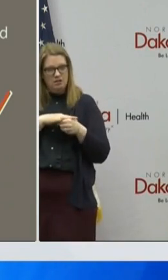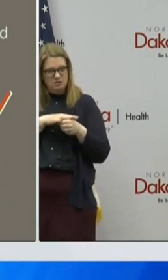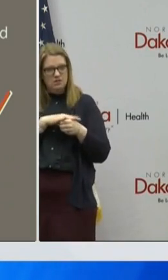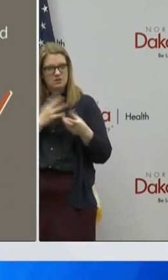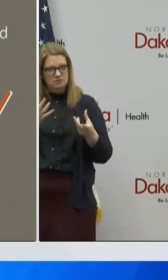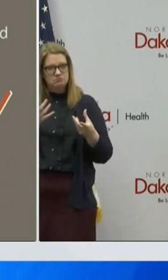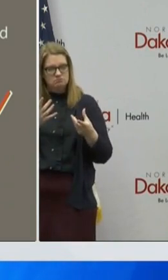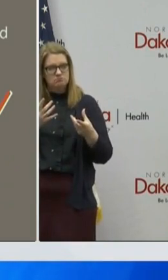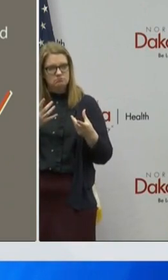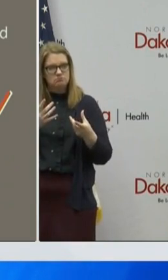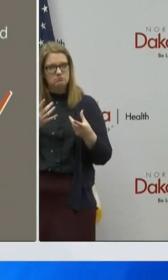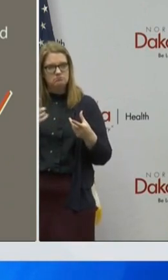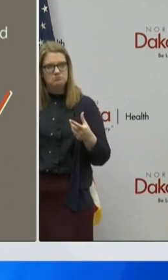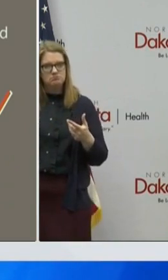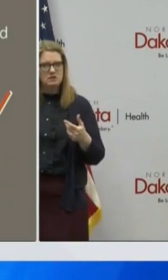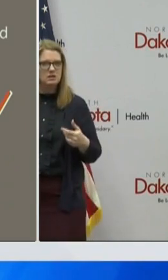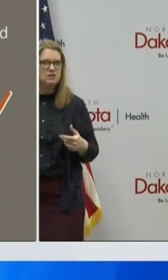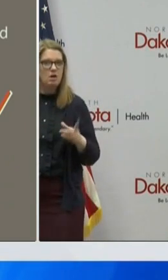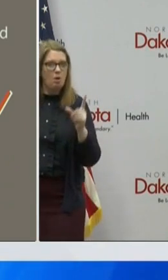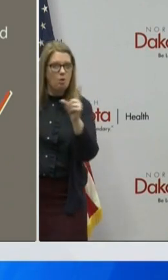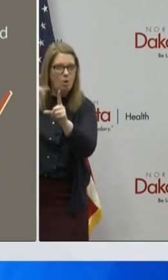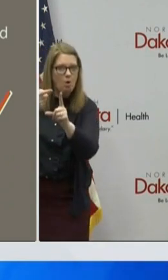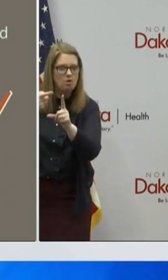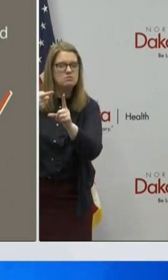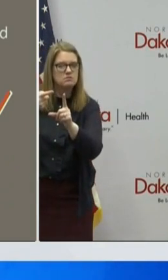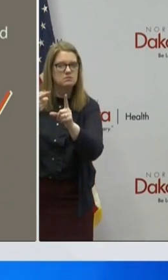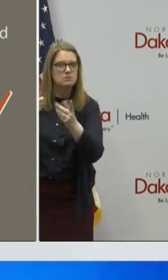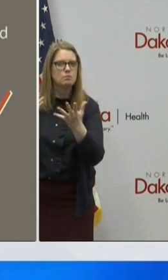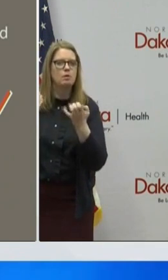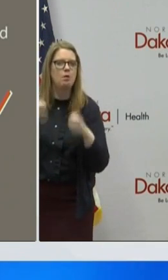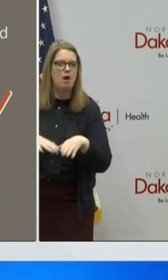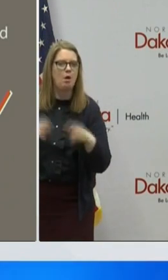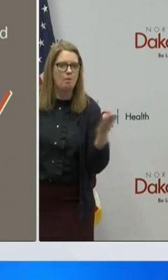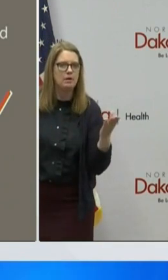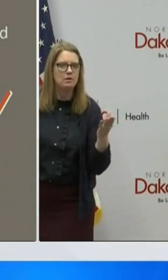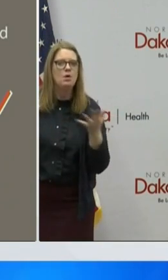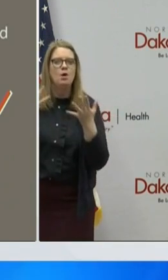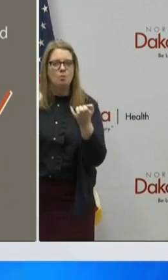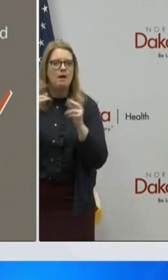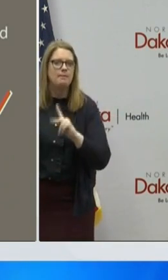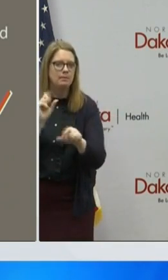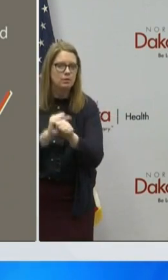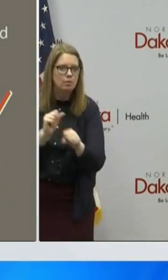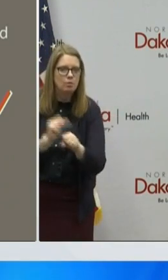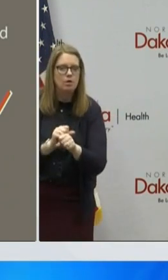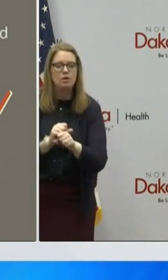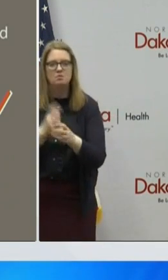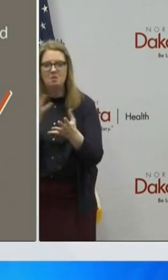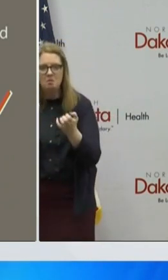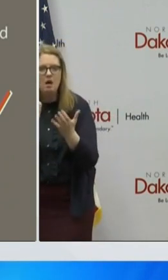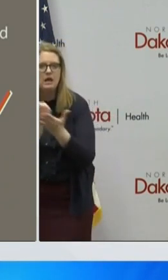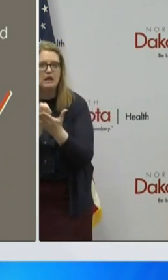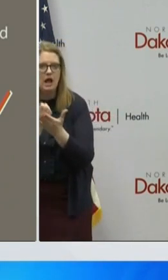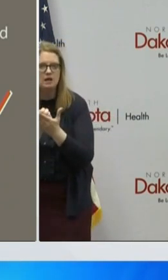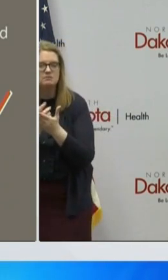THINK ONE THING THE S CLEAR FROM THE CALL AND TALKING TO ALL THE GOVERNORS ACROSS THE REGION THAT